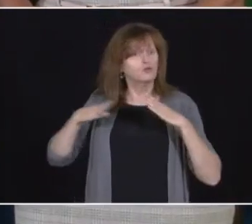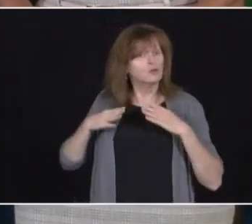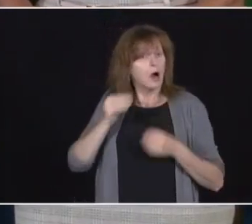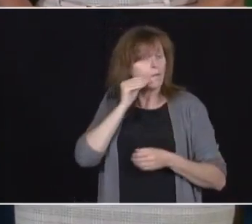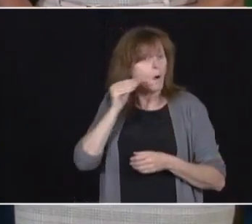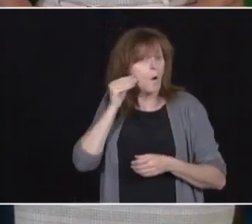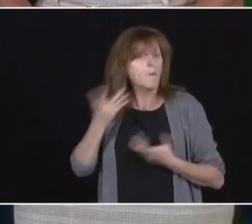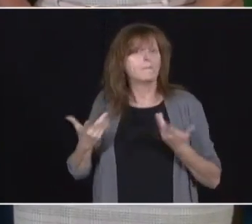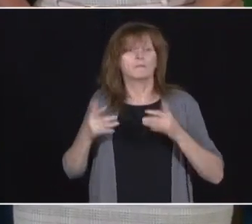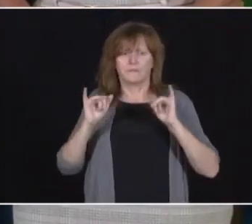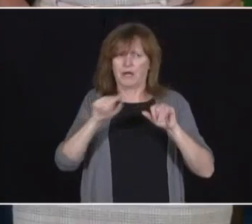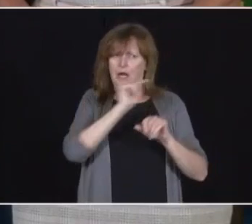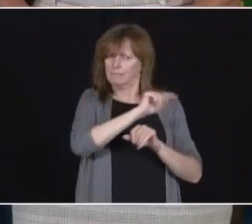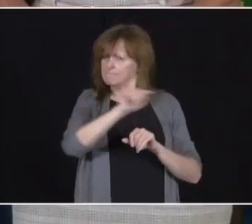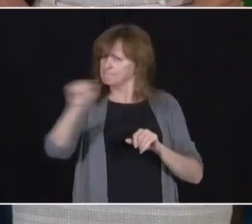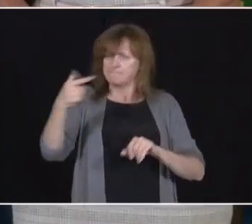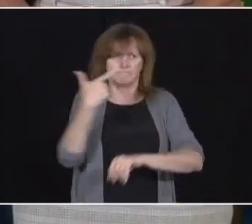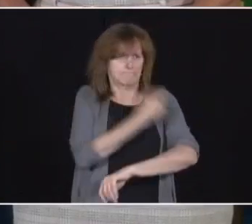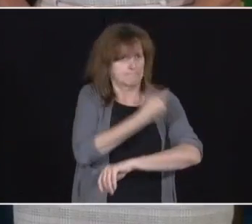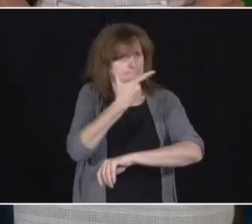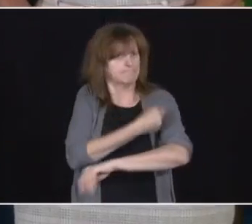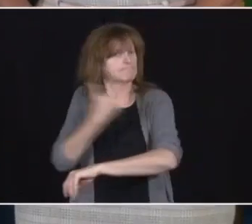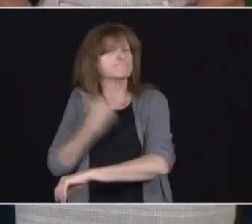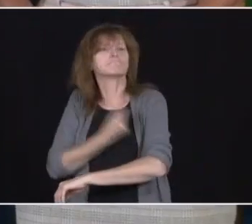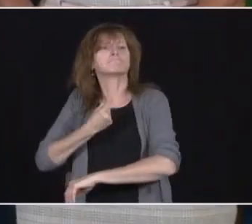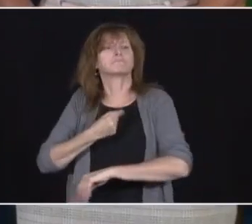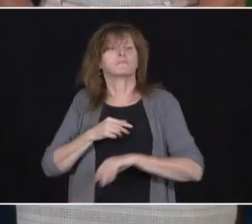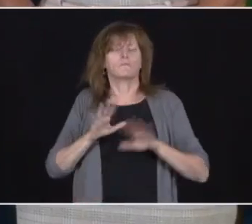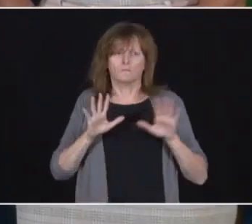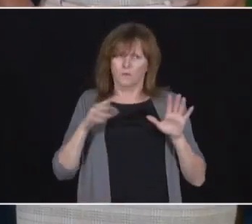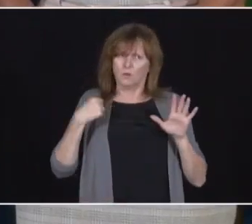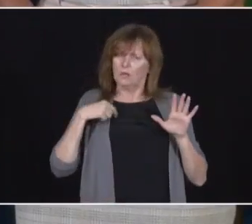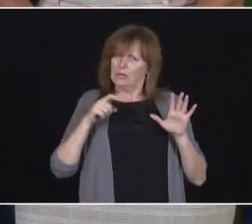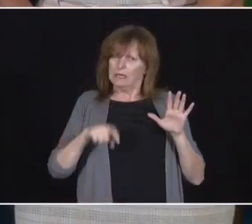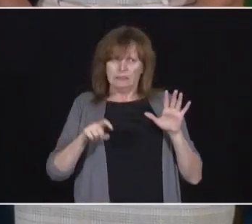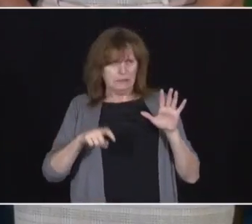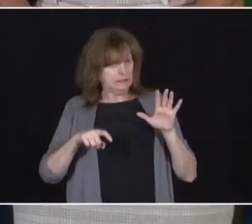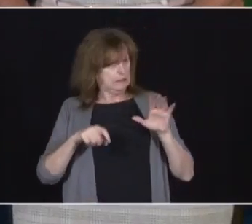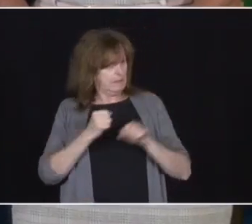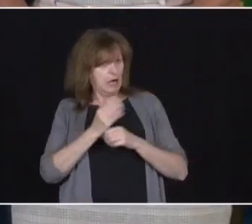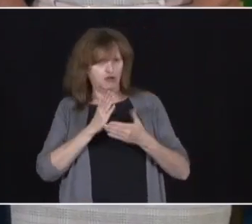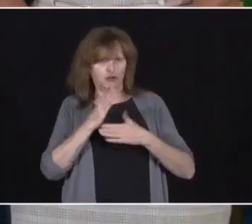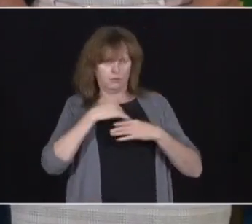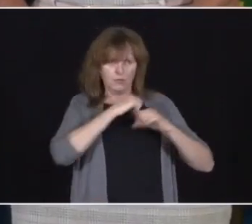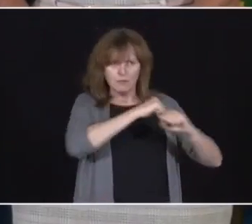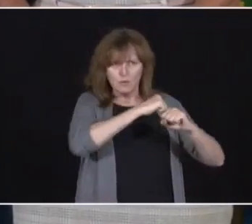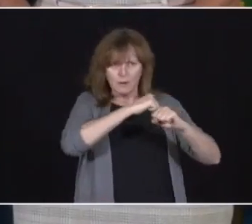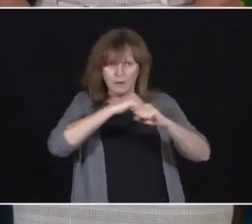The staff is well. The people who live and congregate settings like retirement homes, group homes and so on.